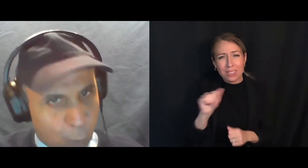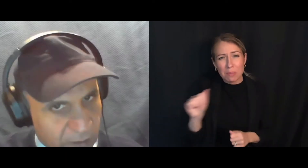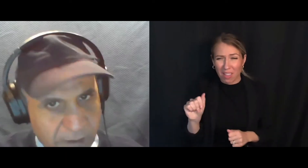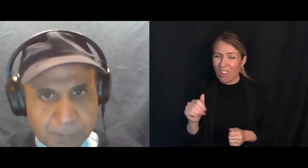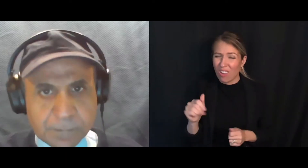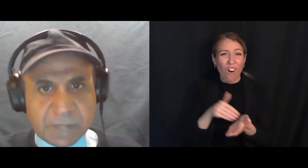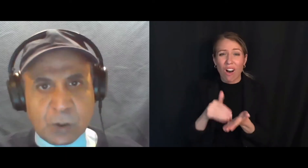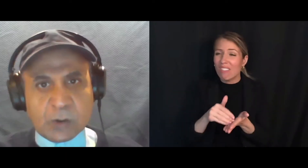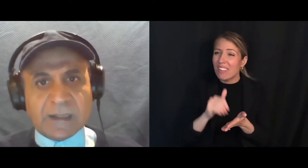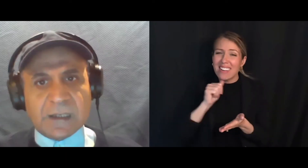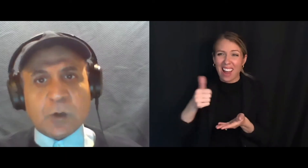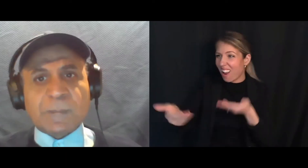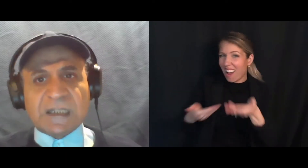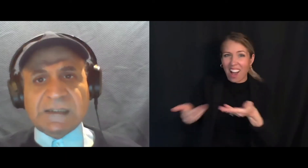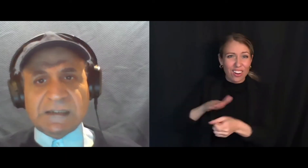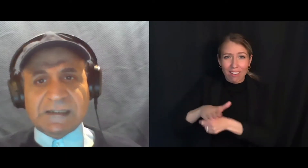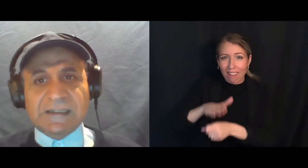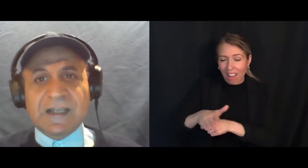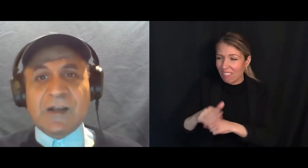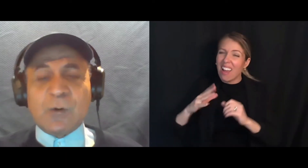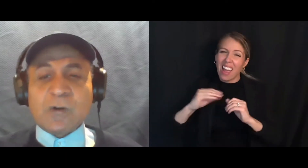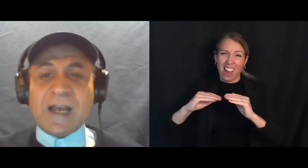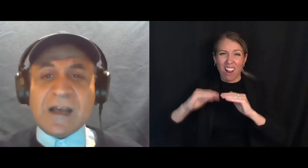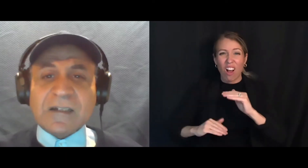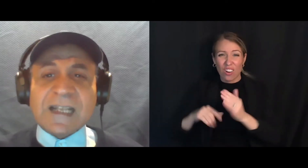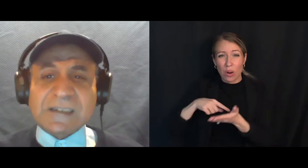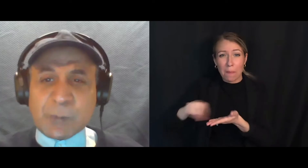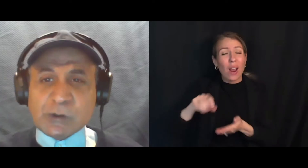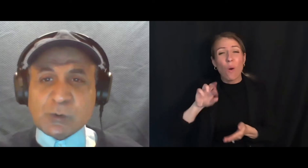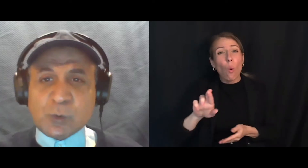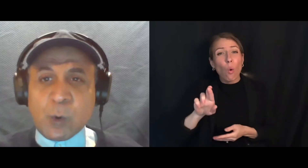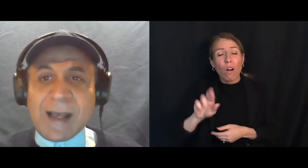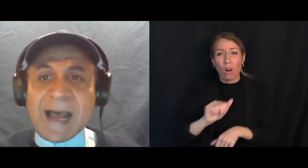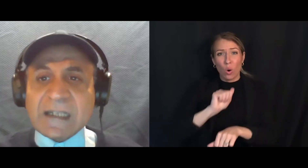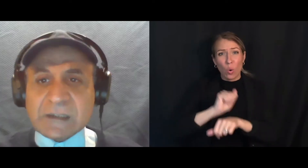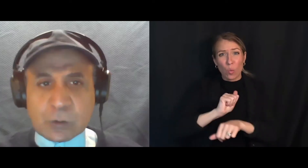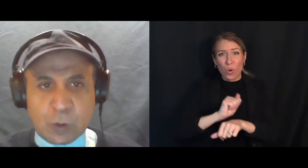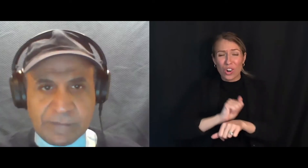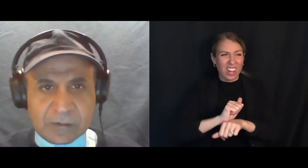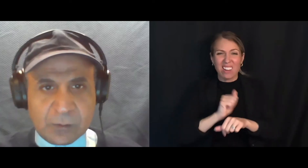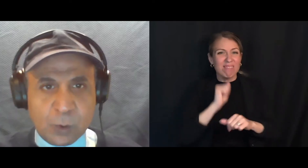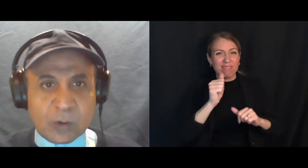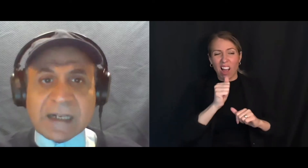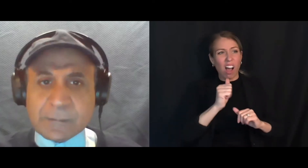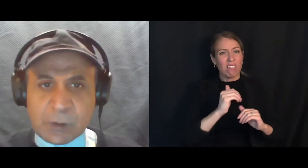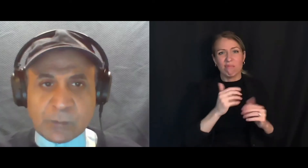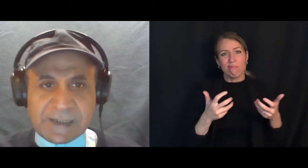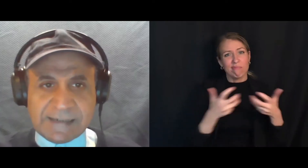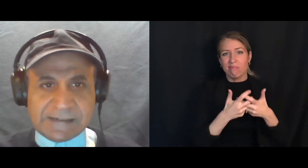working below their competencies, or are exposed to high turnover for unemployment rates.